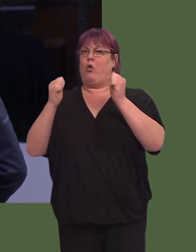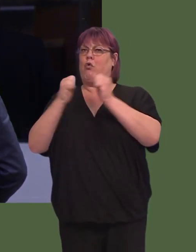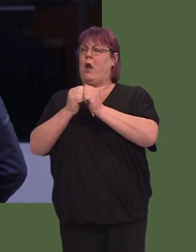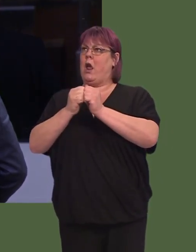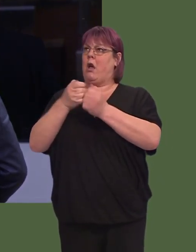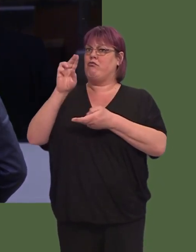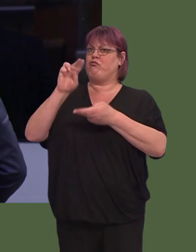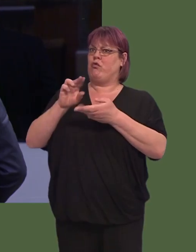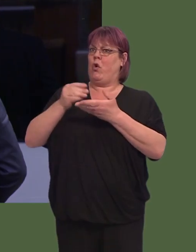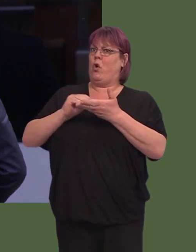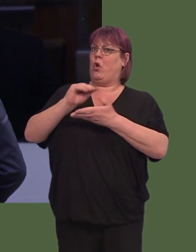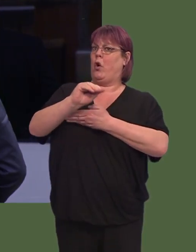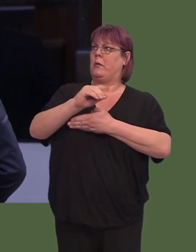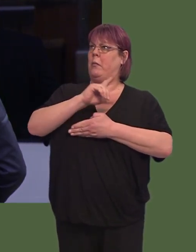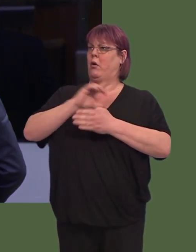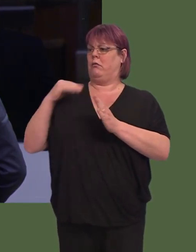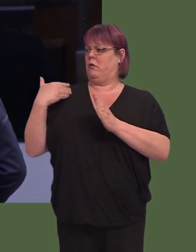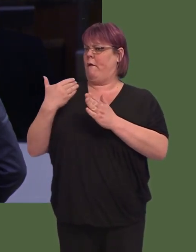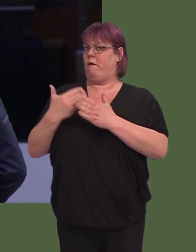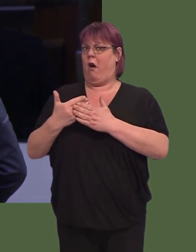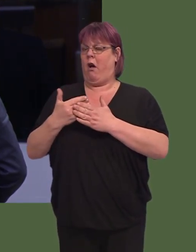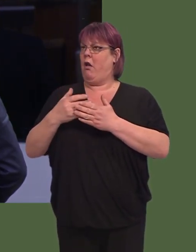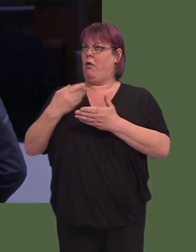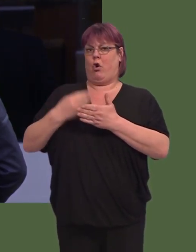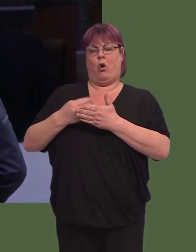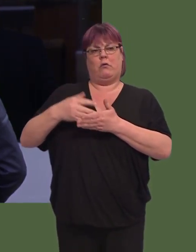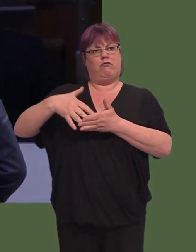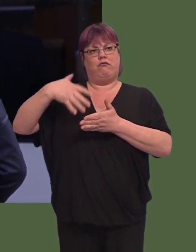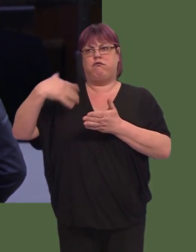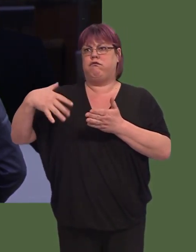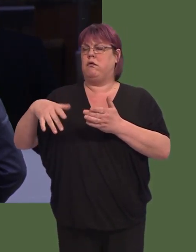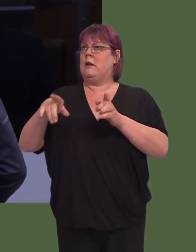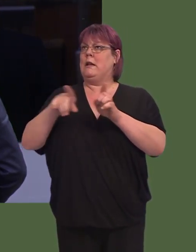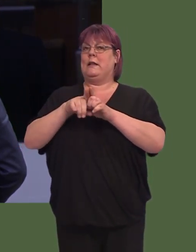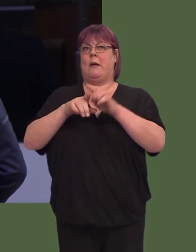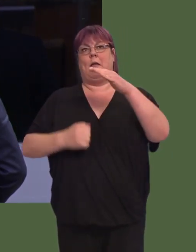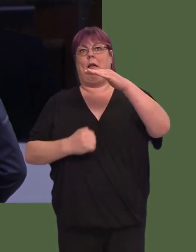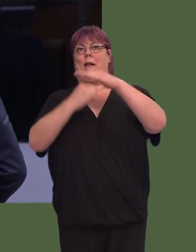ability so far to do so, and the costs on the Heads of the Valleys road are out of control?